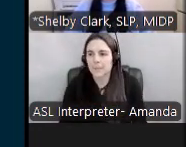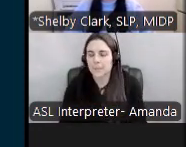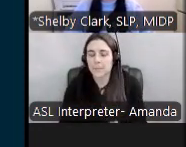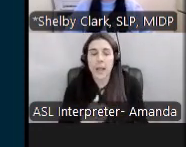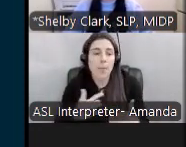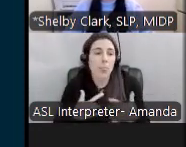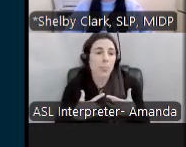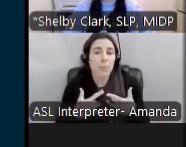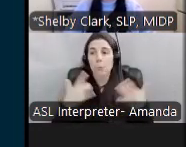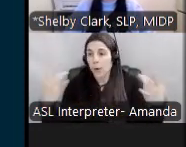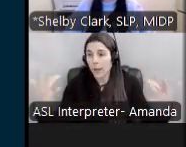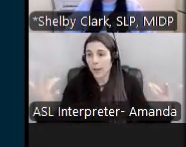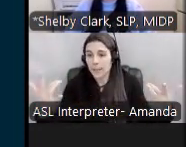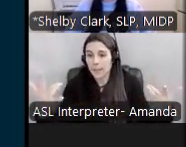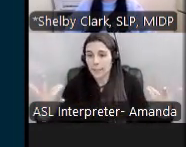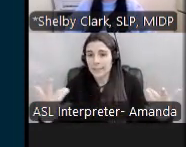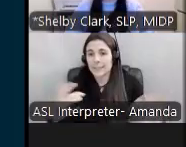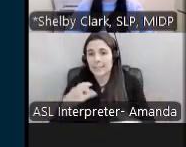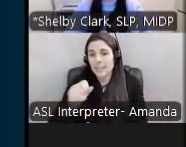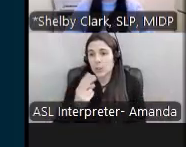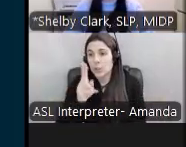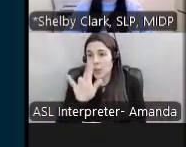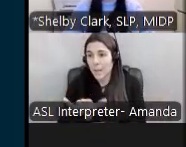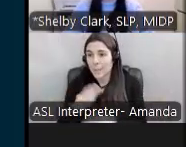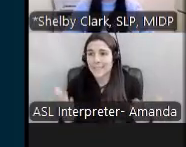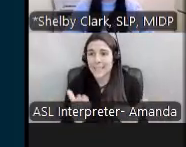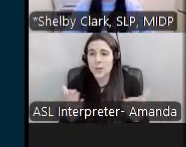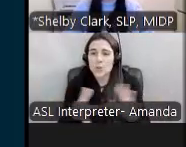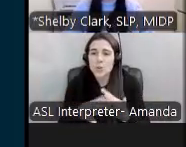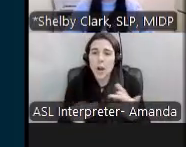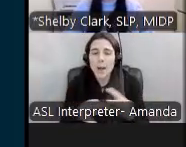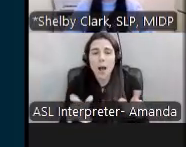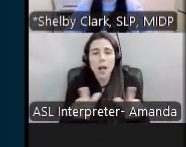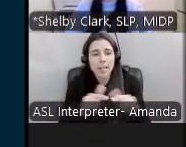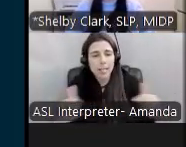today to have Shelby talk to us about language development, and